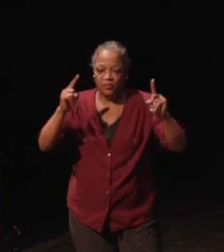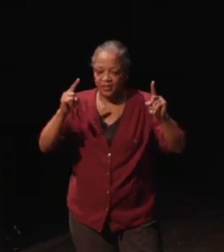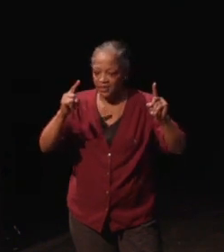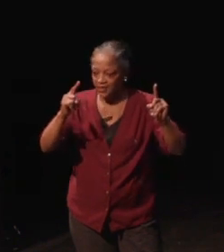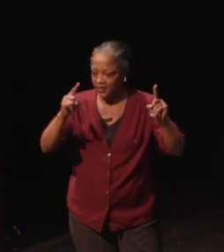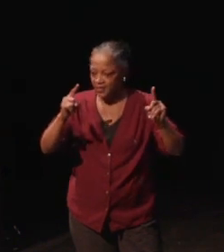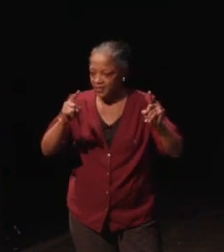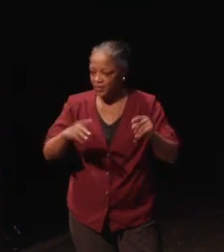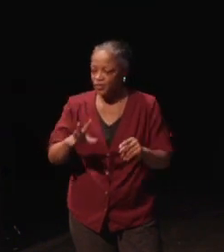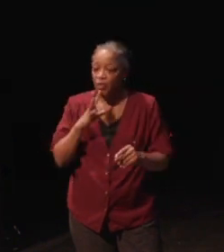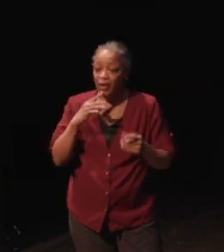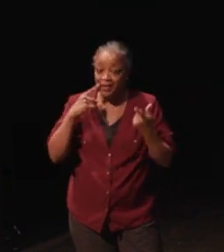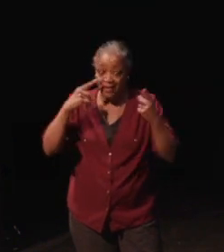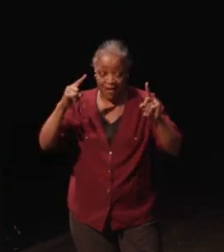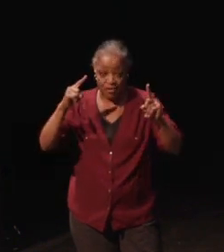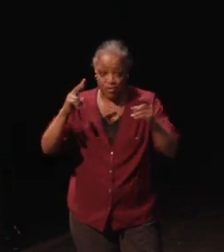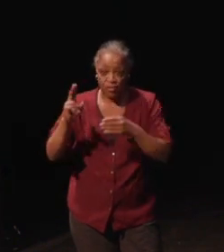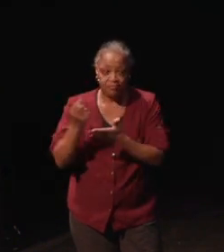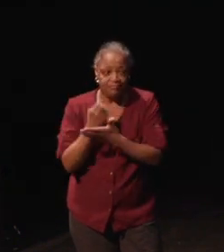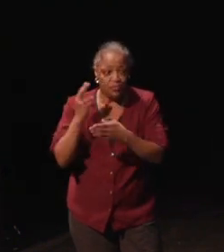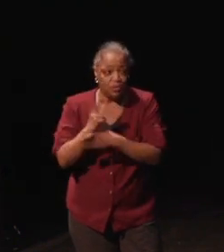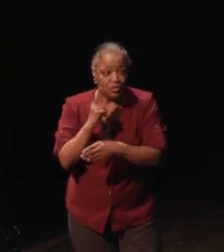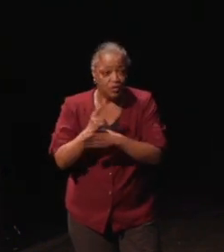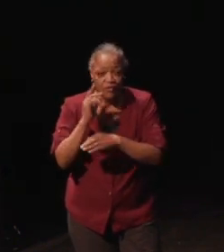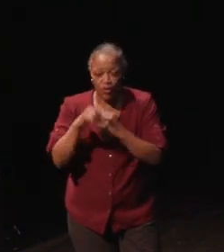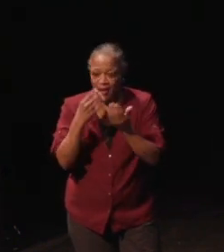Spoken announcements are useful for any type of notifications.